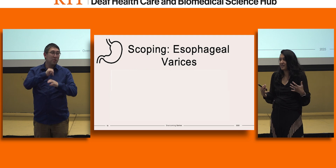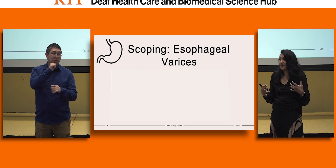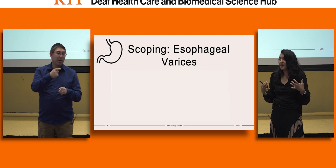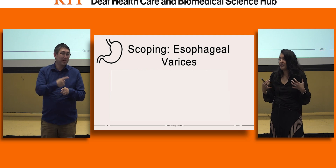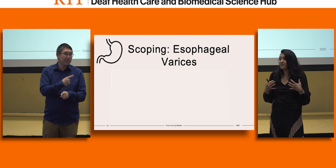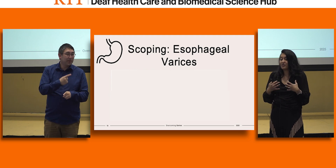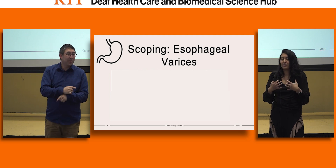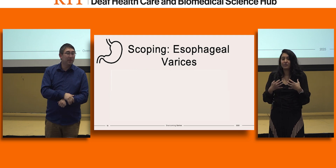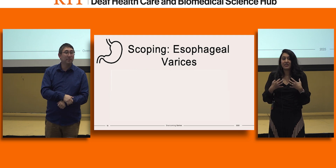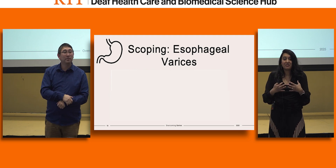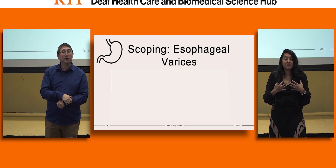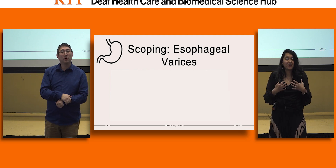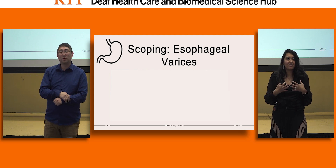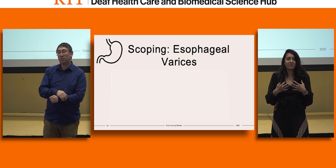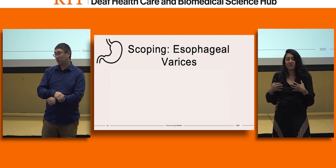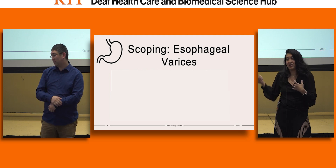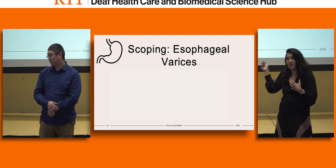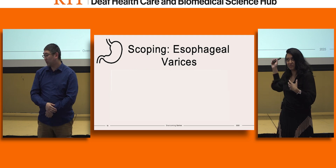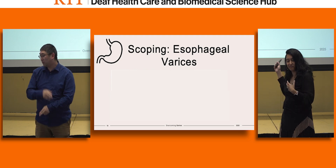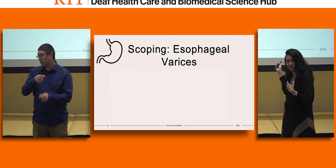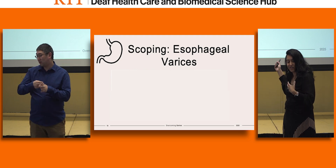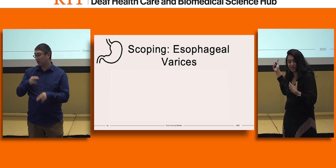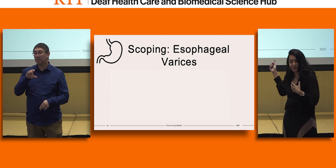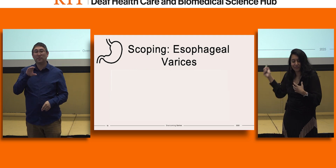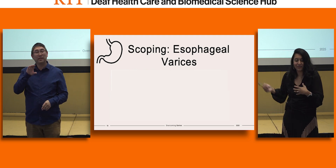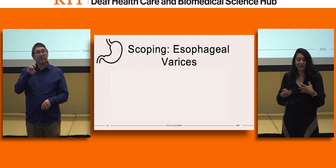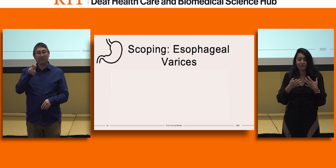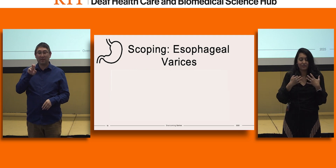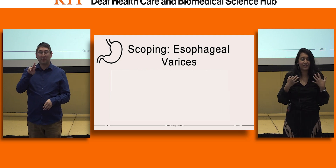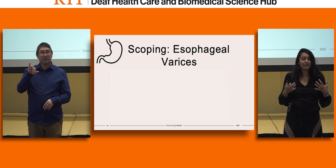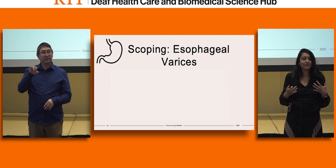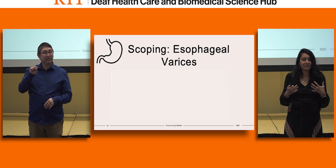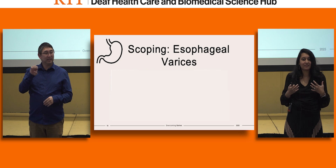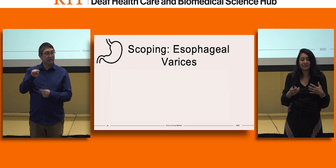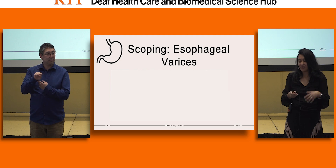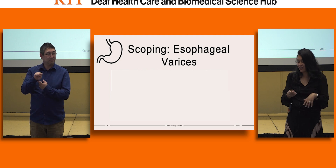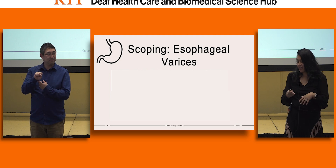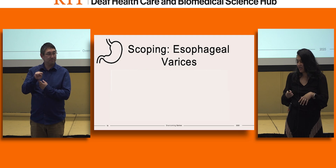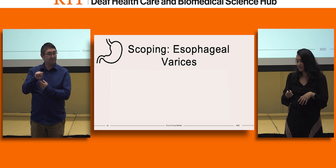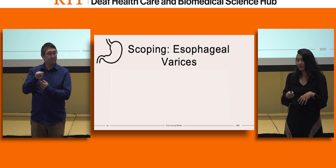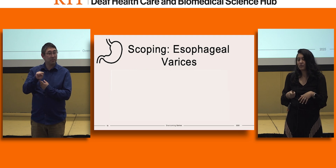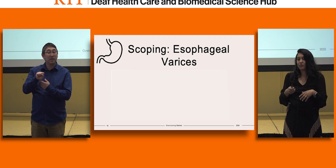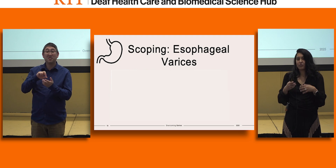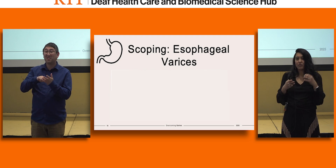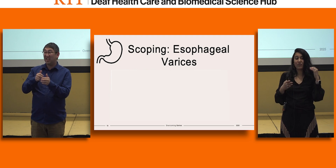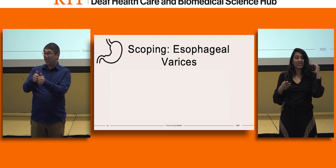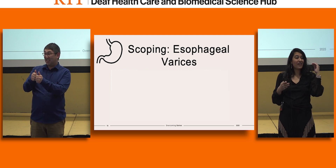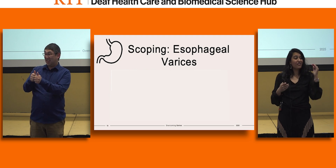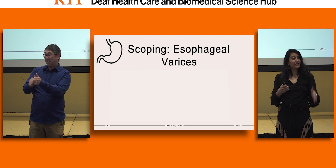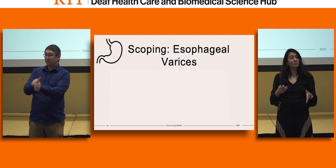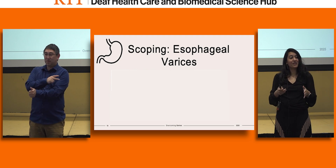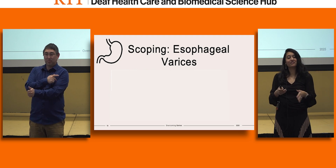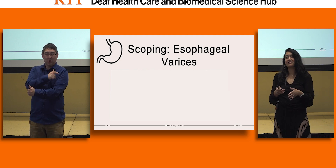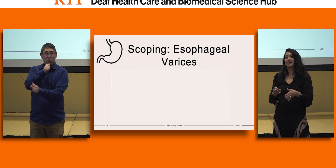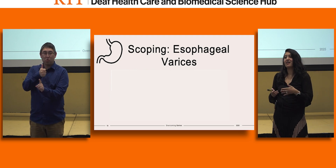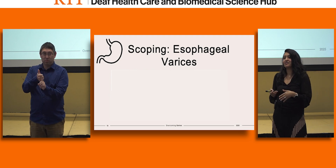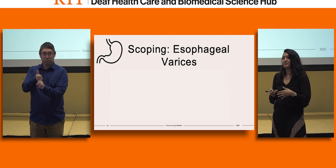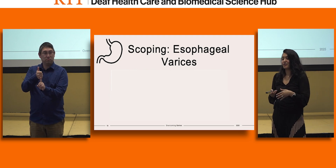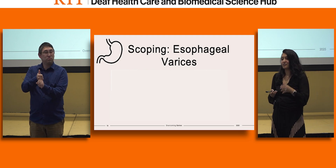And so, they become-- we call them varicose veins or varices. And so, with every patient that has cirrhosis,